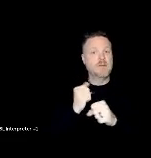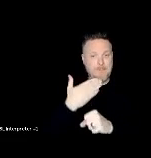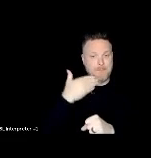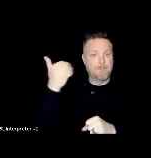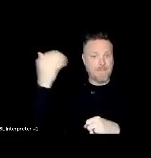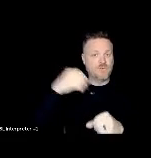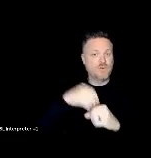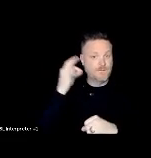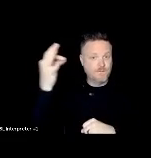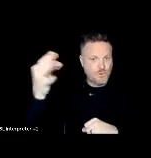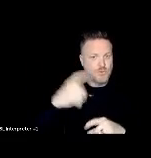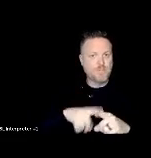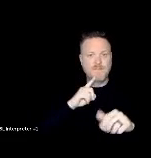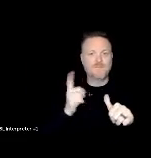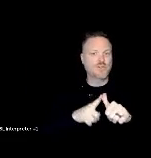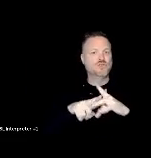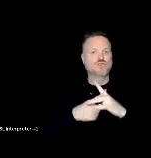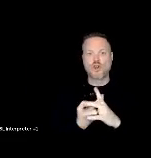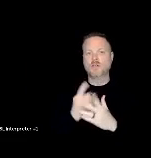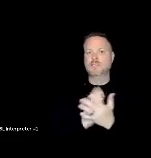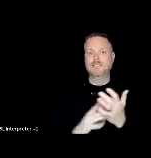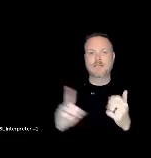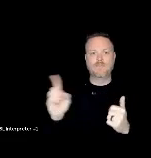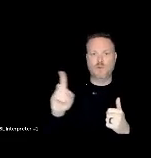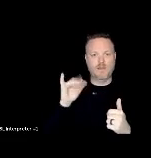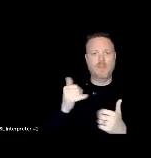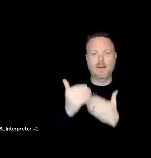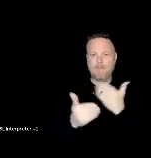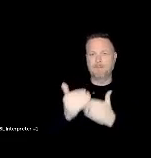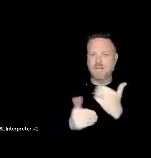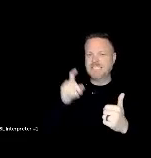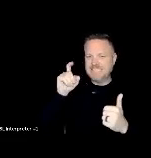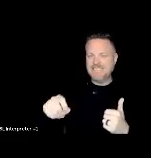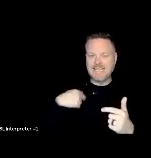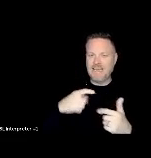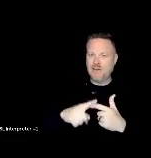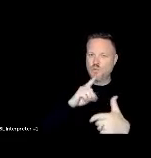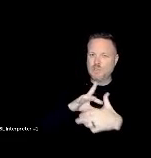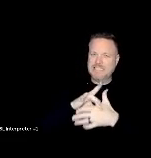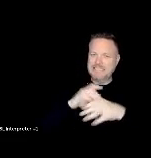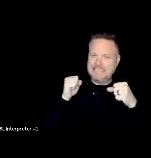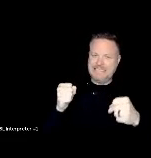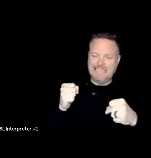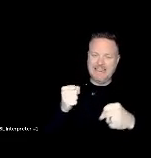but it has to start somewhere. The process needs to have teeth. By teeth, I mean enforcement